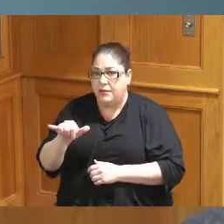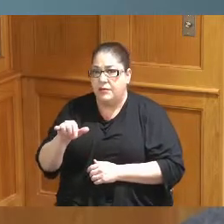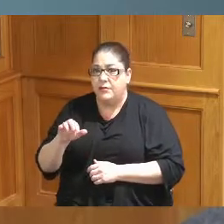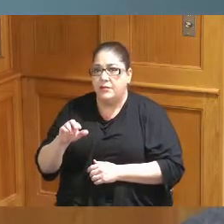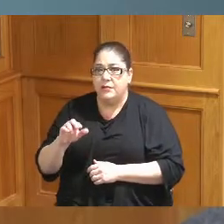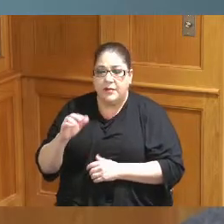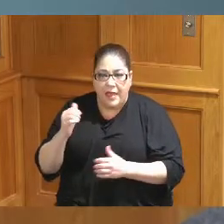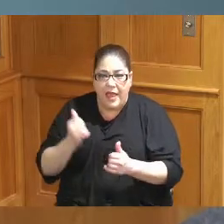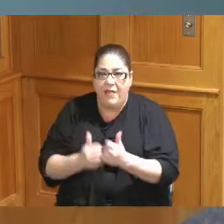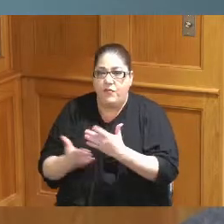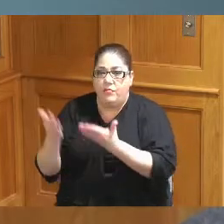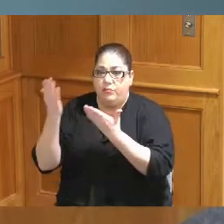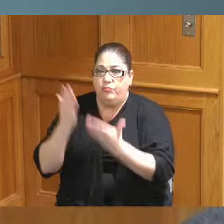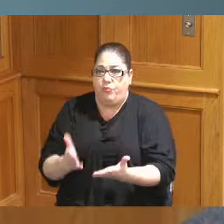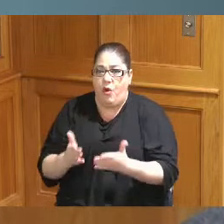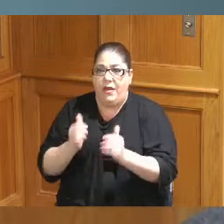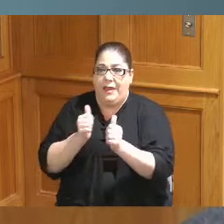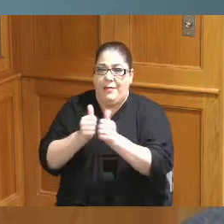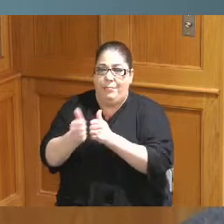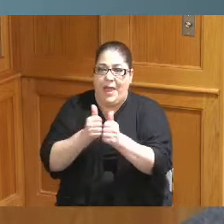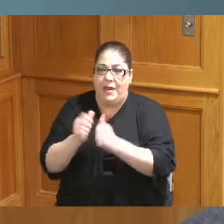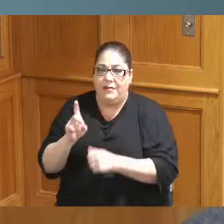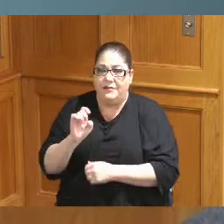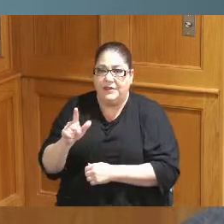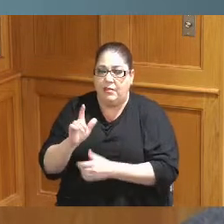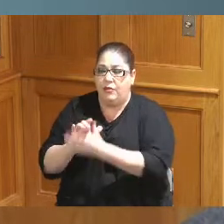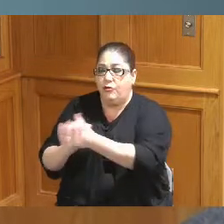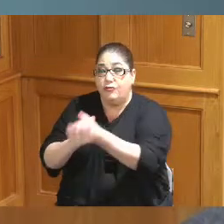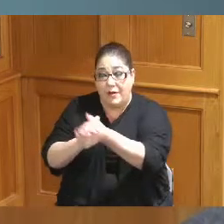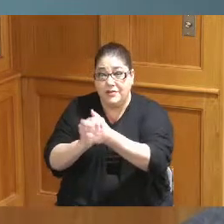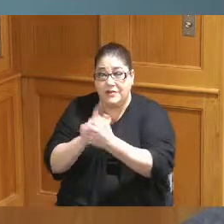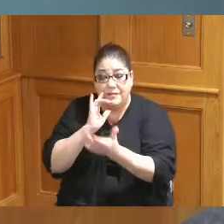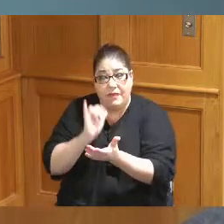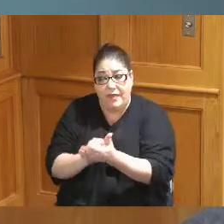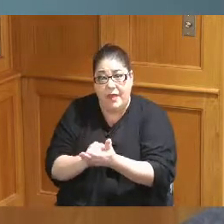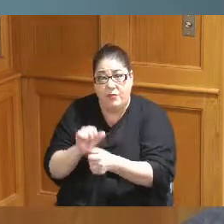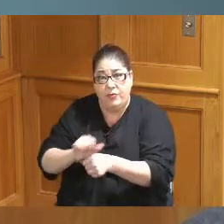this deal where we're competitive so I just want to say congratulations on that I will open it up